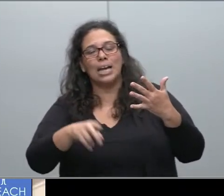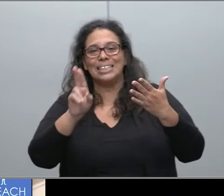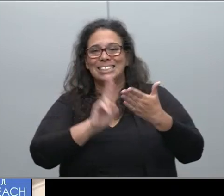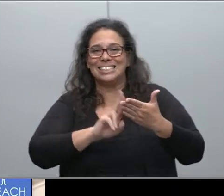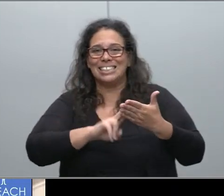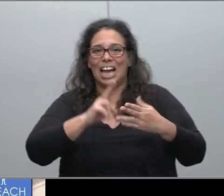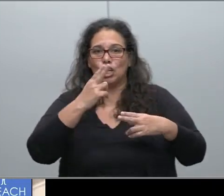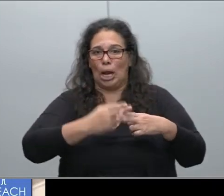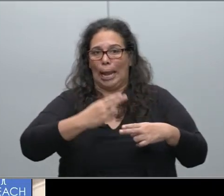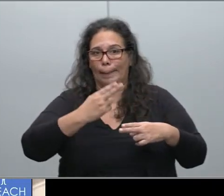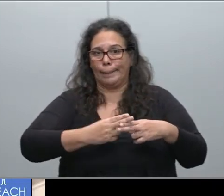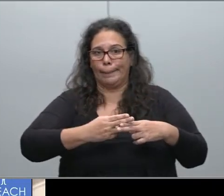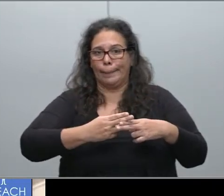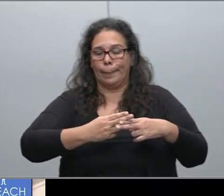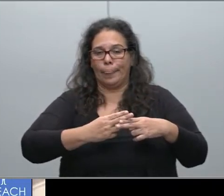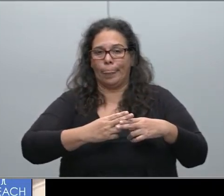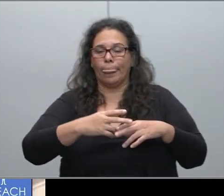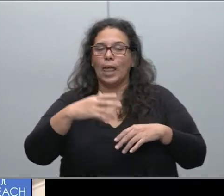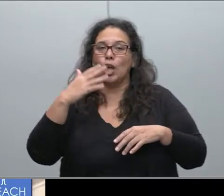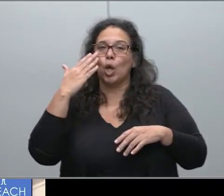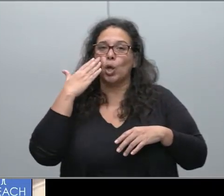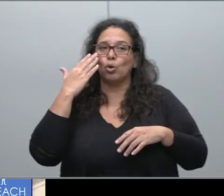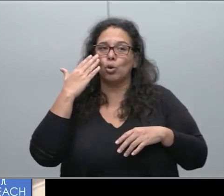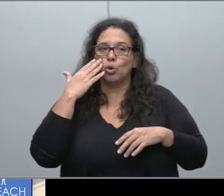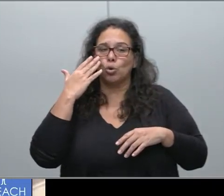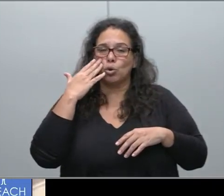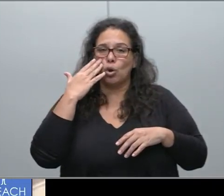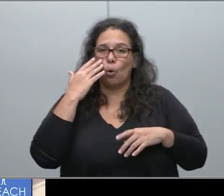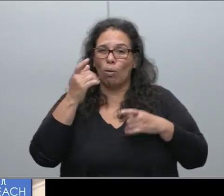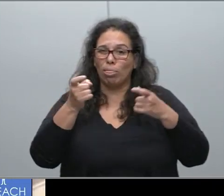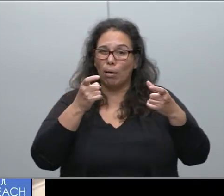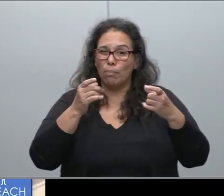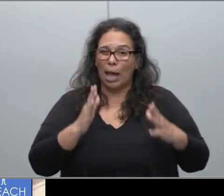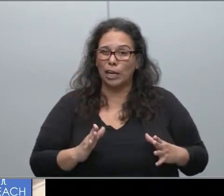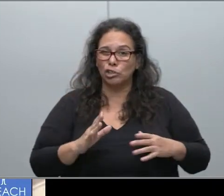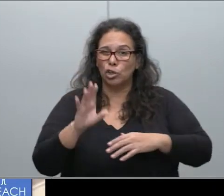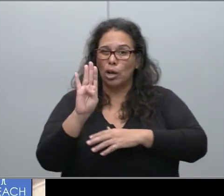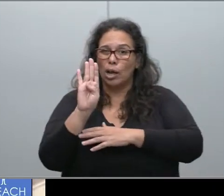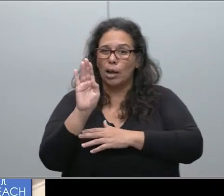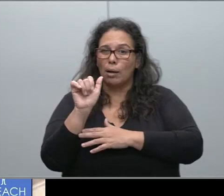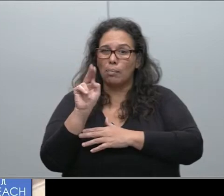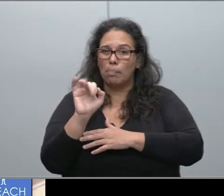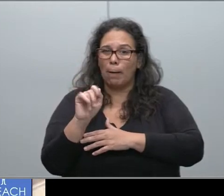It's really good. Yeah. You guys, that's my next book to drop off